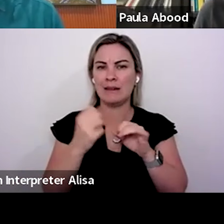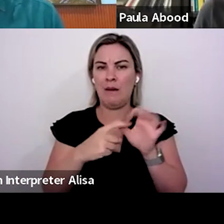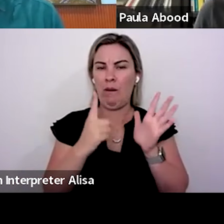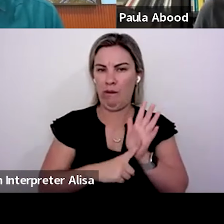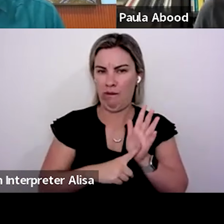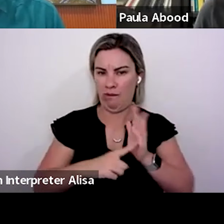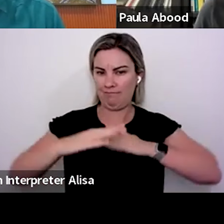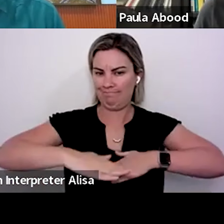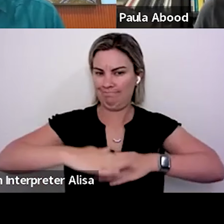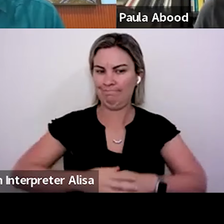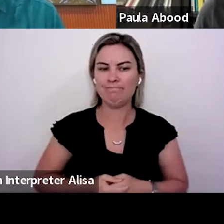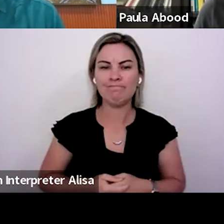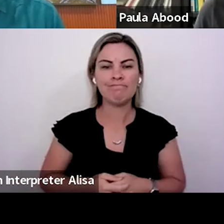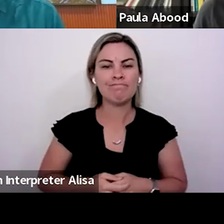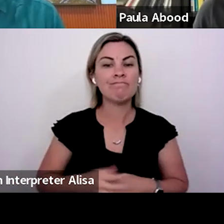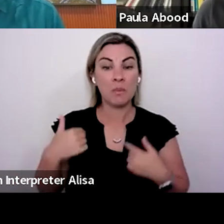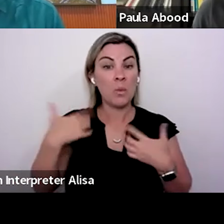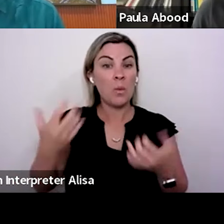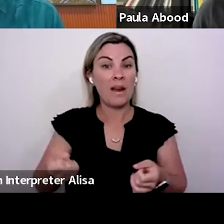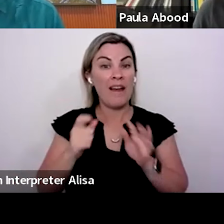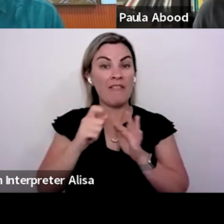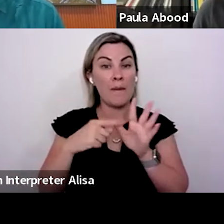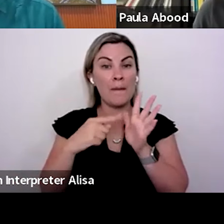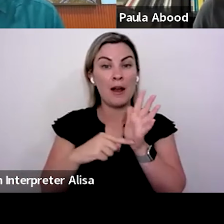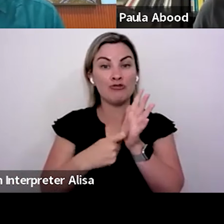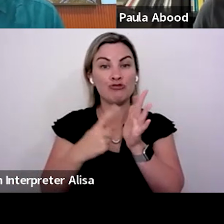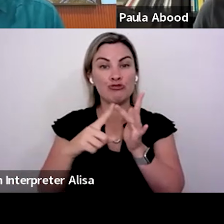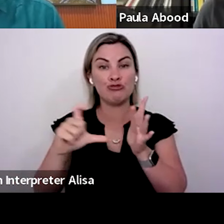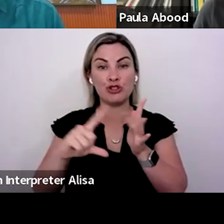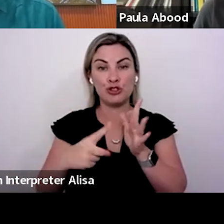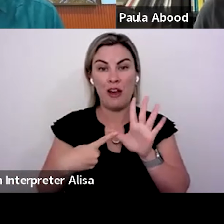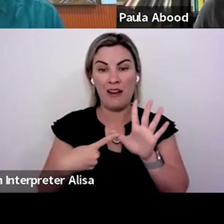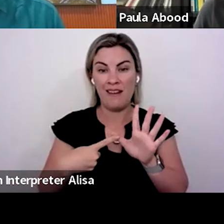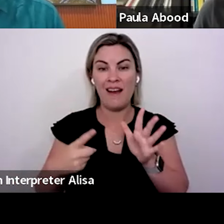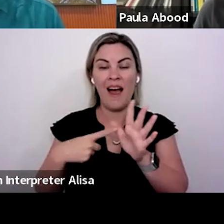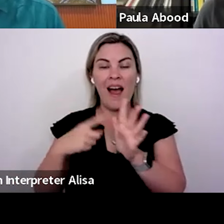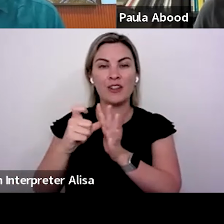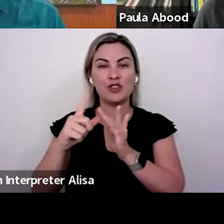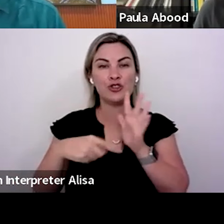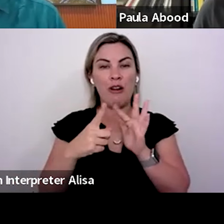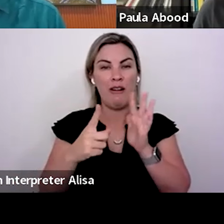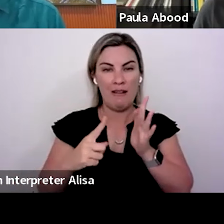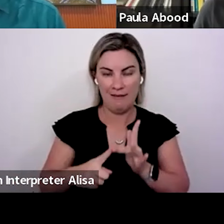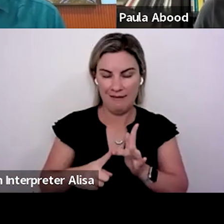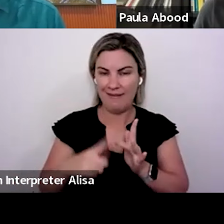Patricia is a Wuthathi Mabuiag Islander and Ghanaian woman from Sydney, Australia.